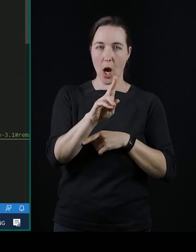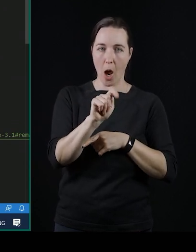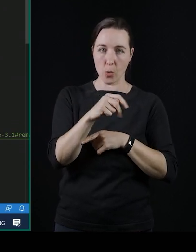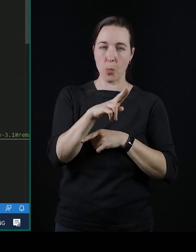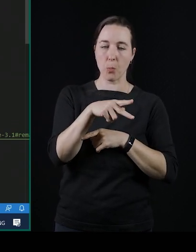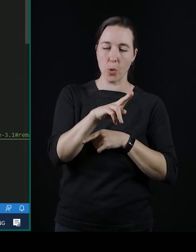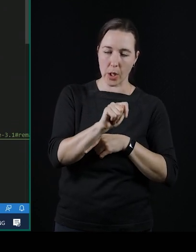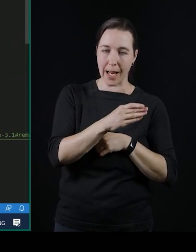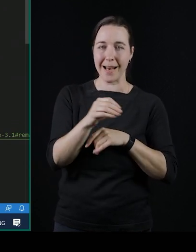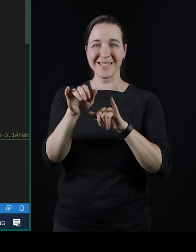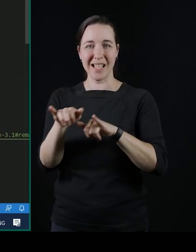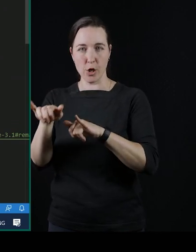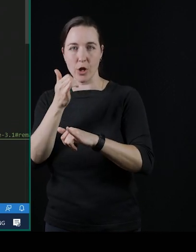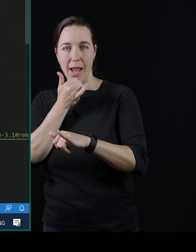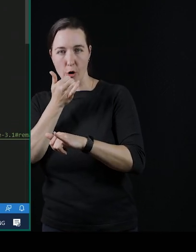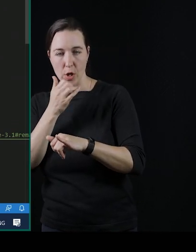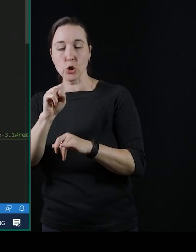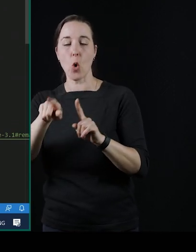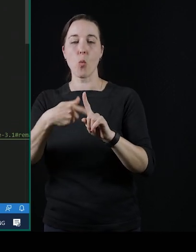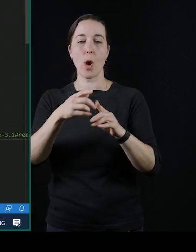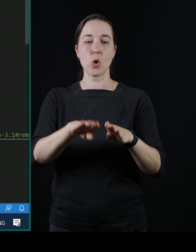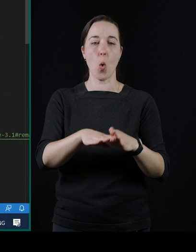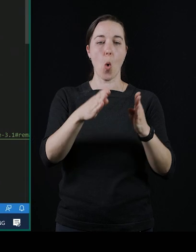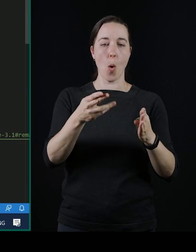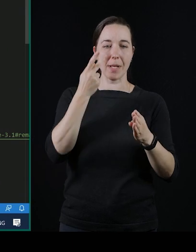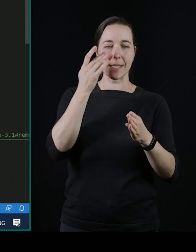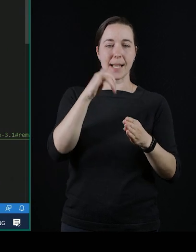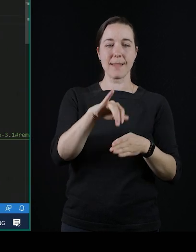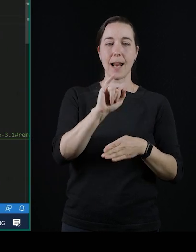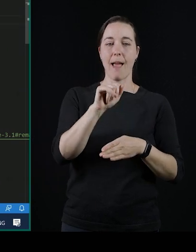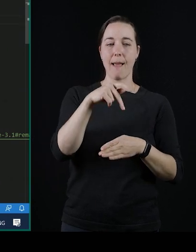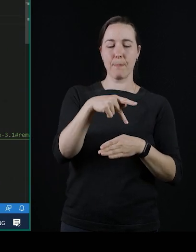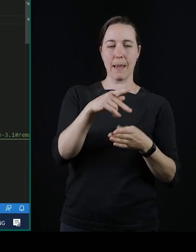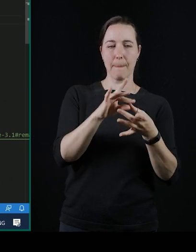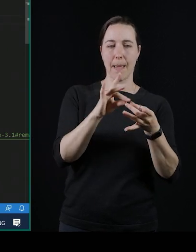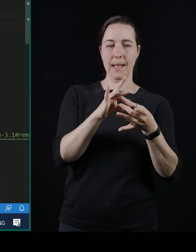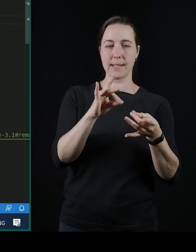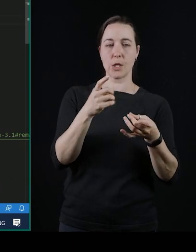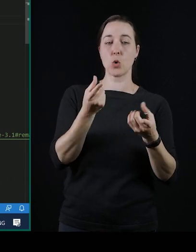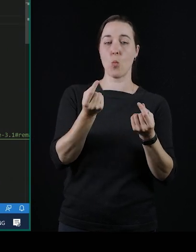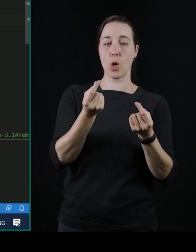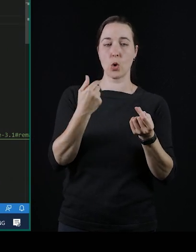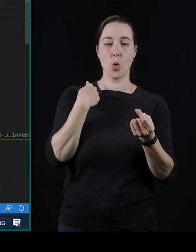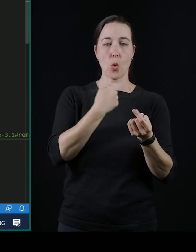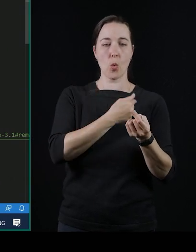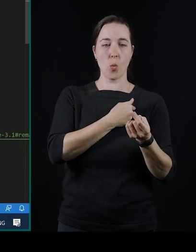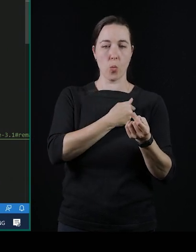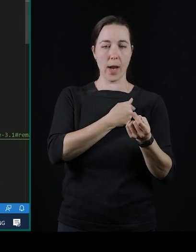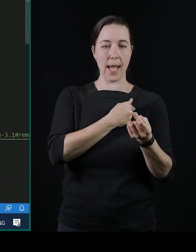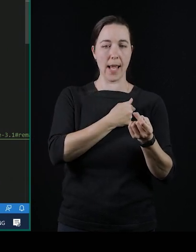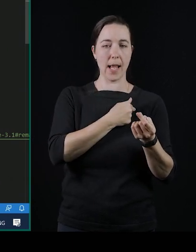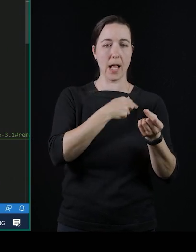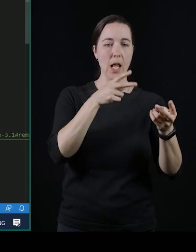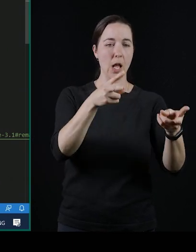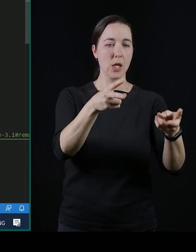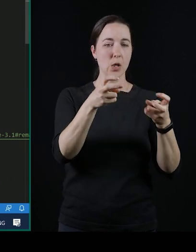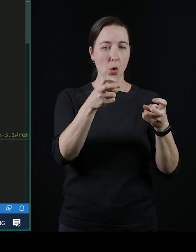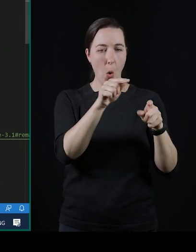and when OpenArena emits open IP socket message, what we do is that we called the game,